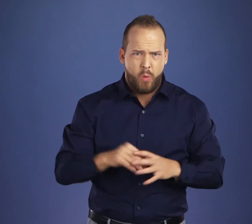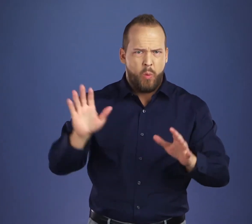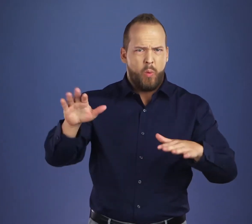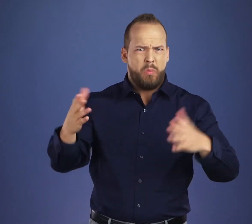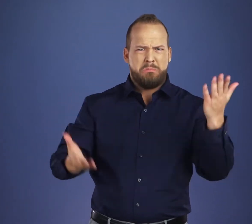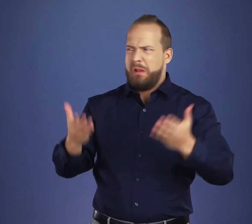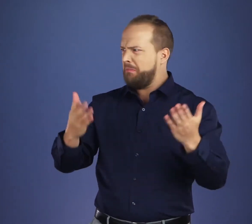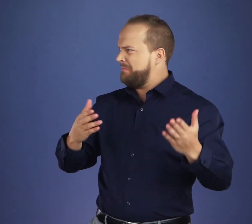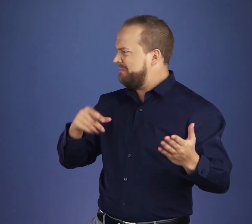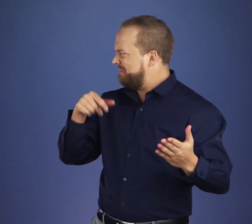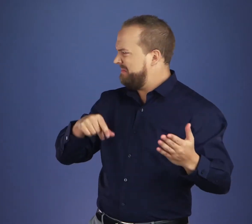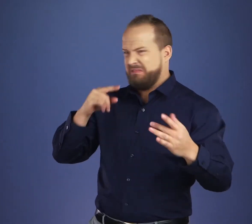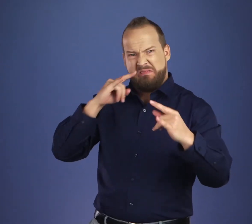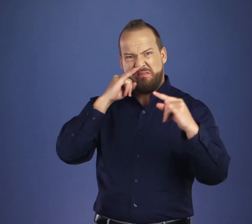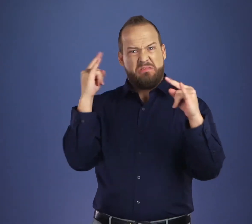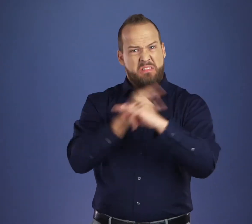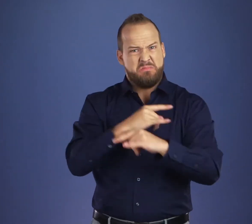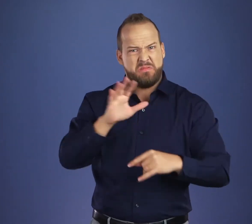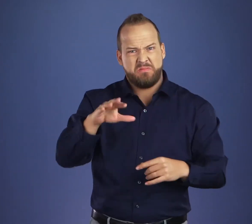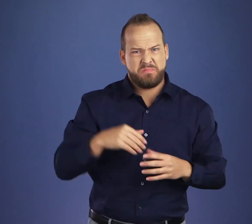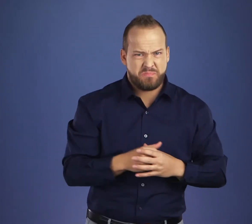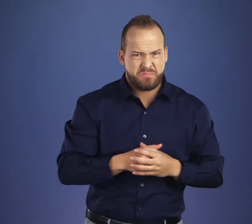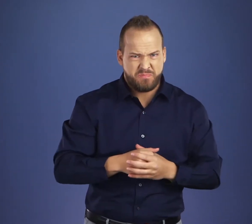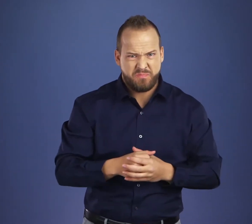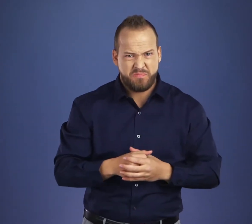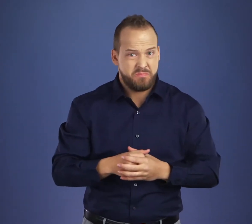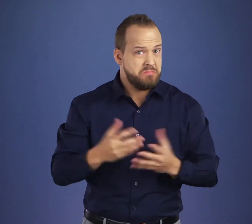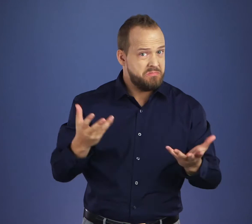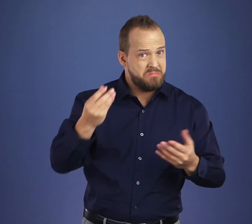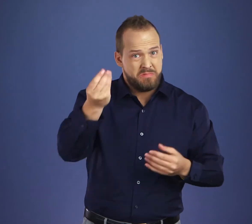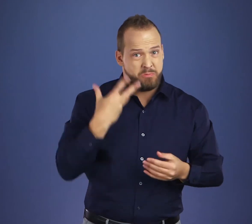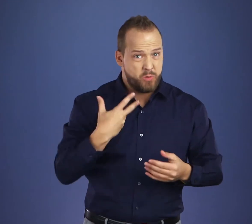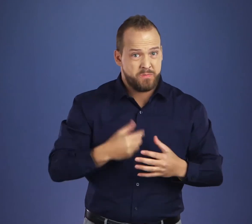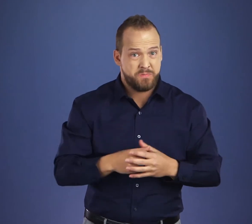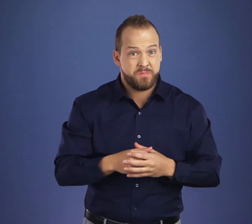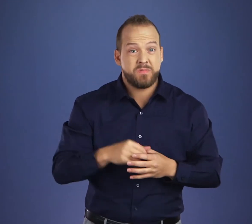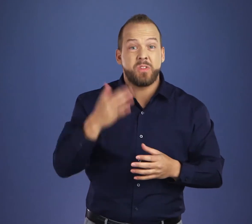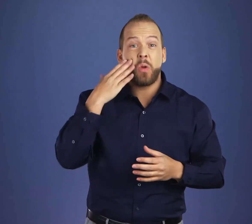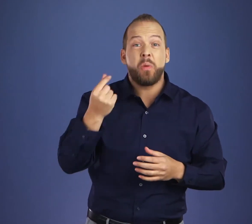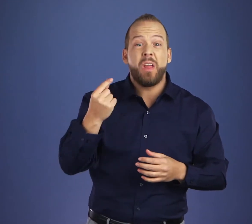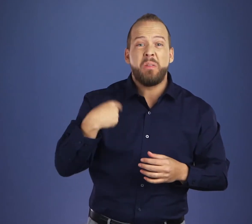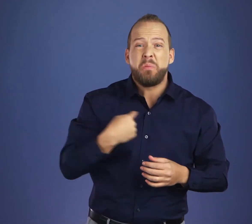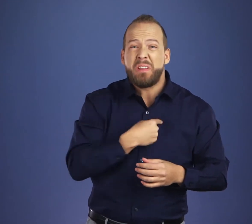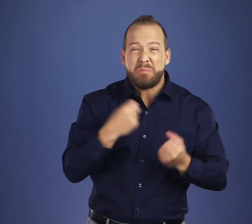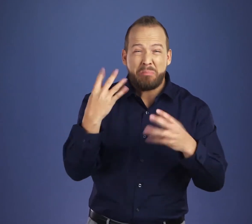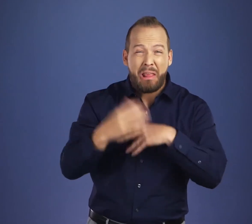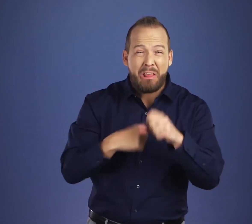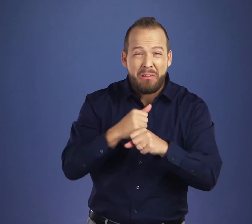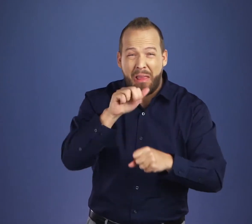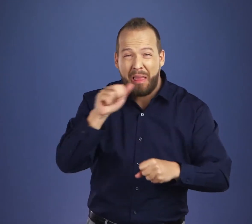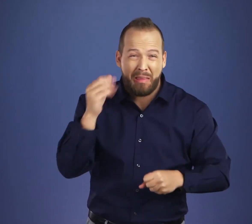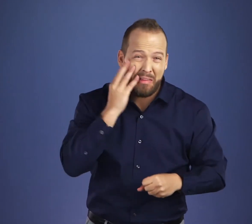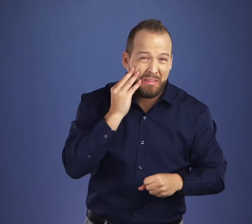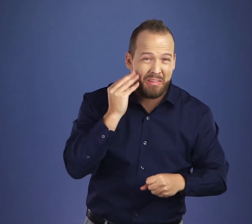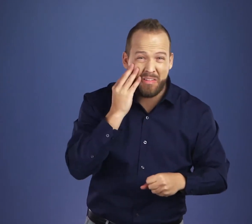Maybe you think we oldtimers were pretty intolerant. But I can tell you there was nothing funny about the situation then.